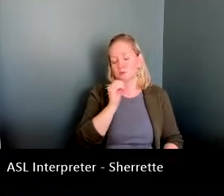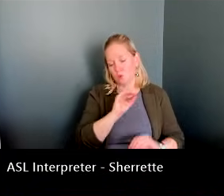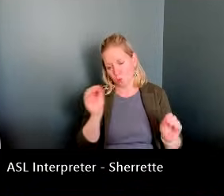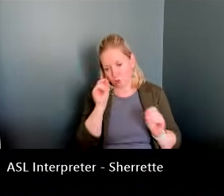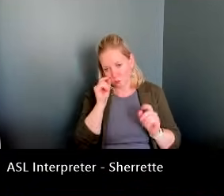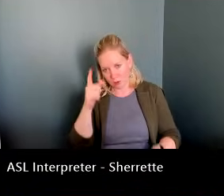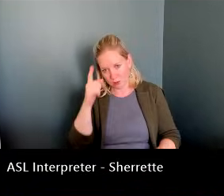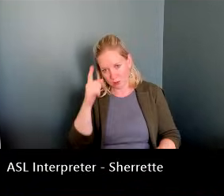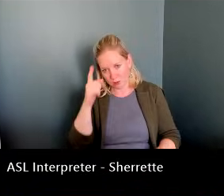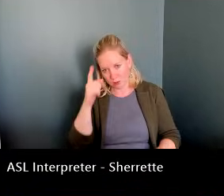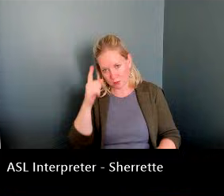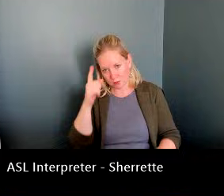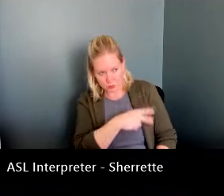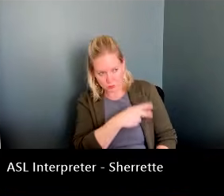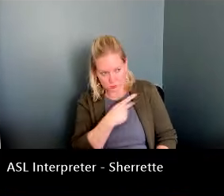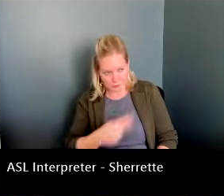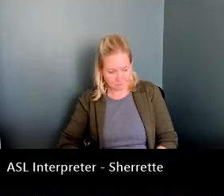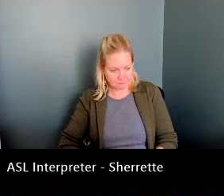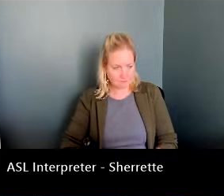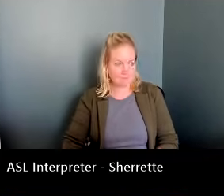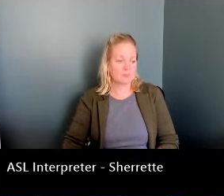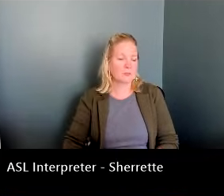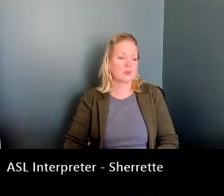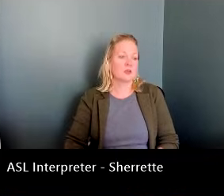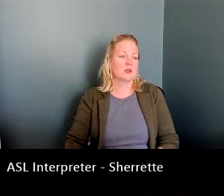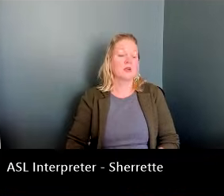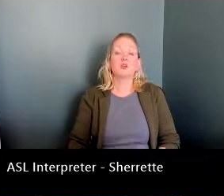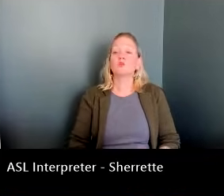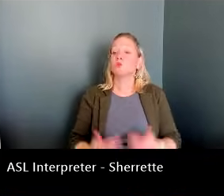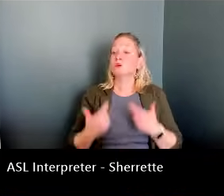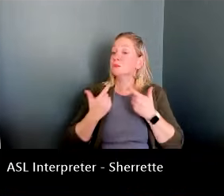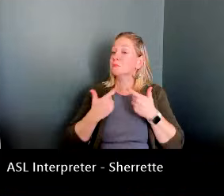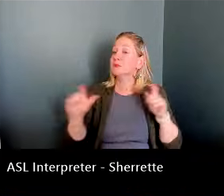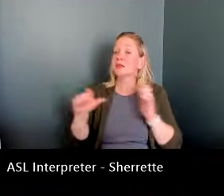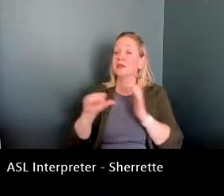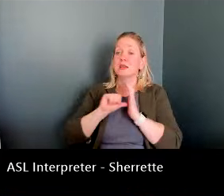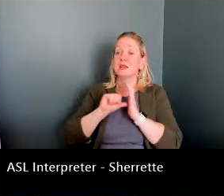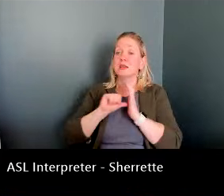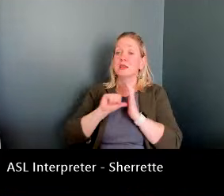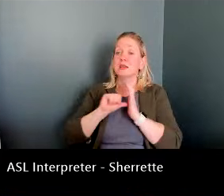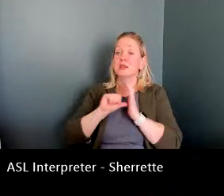Okay. So, the big deal here is to talk about risks and benefits in a